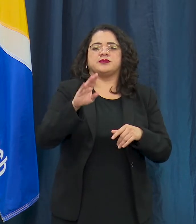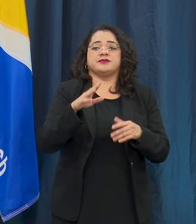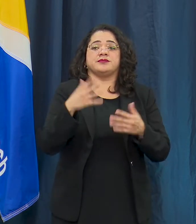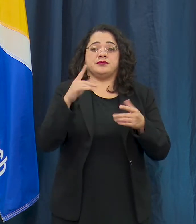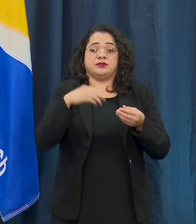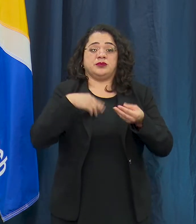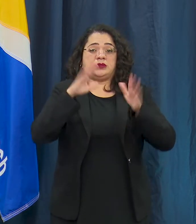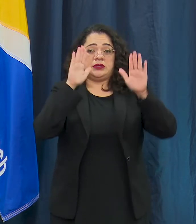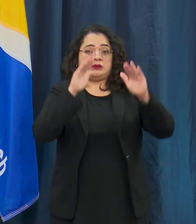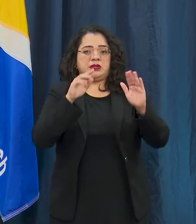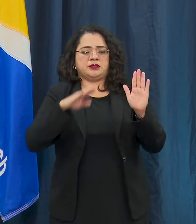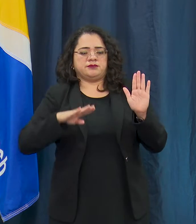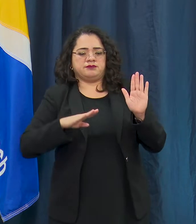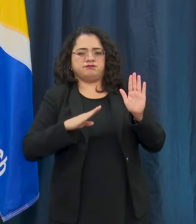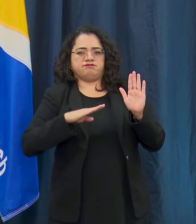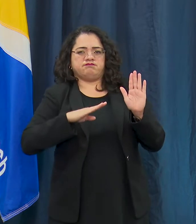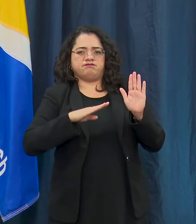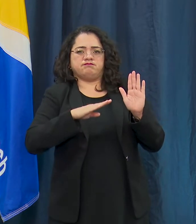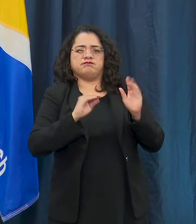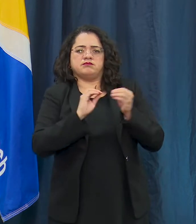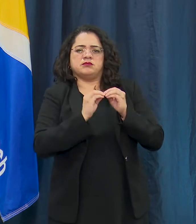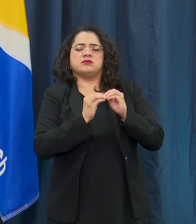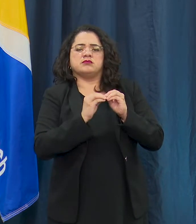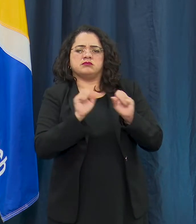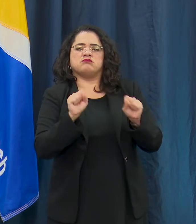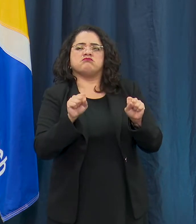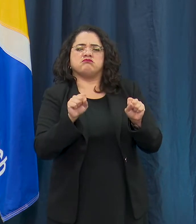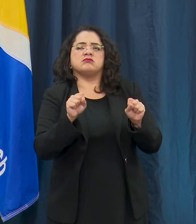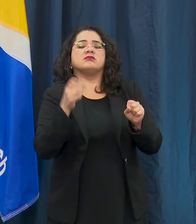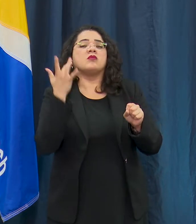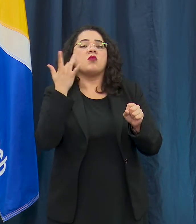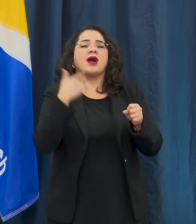testing of which we're doing now. A significant number of testing and so